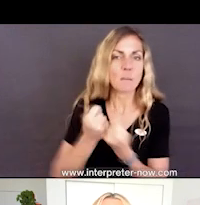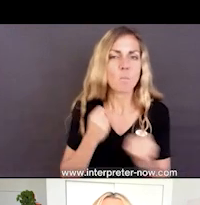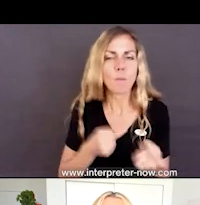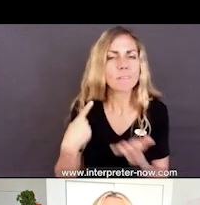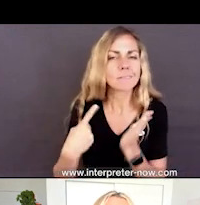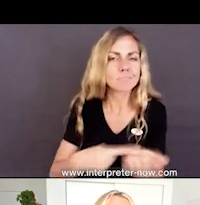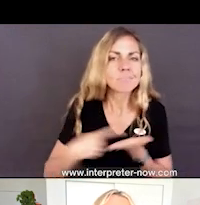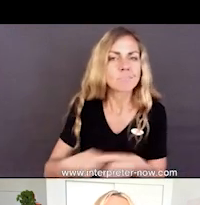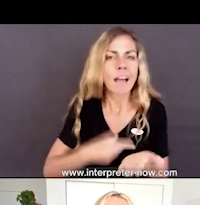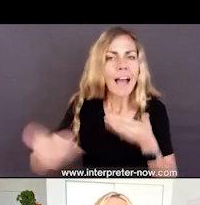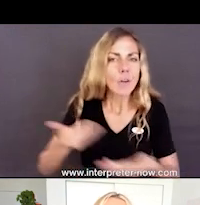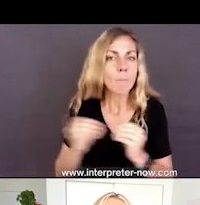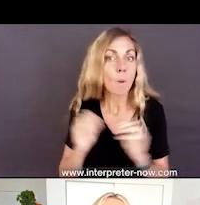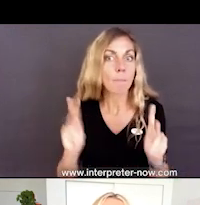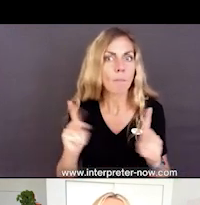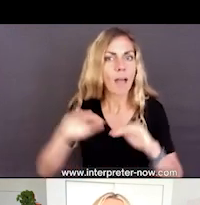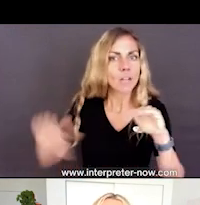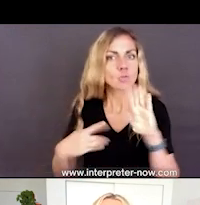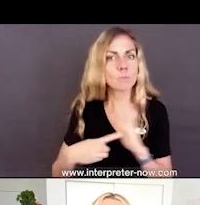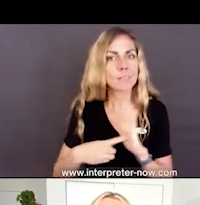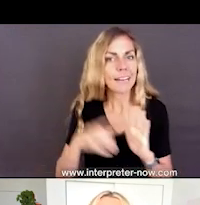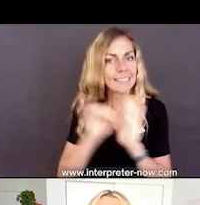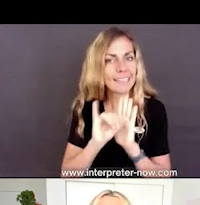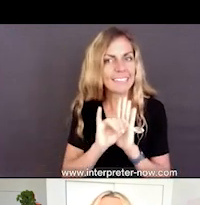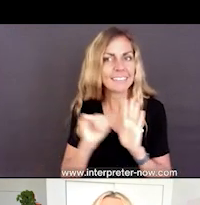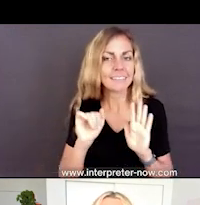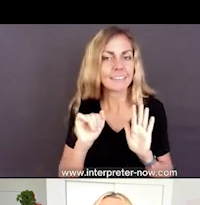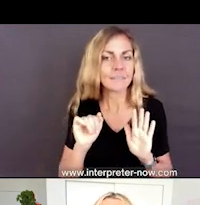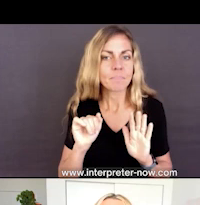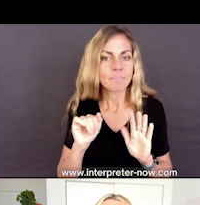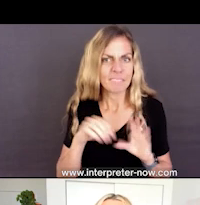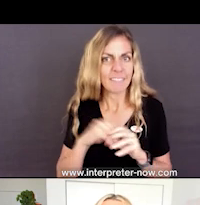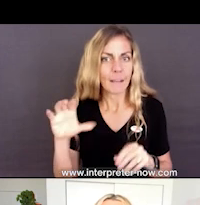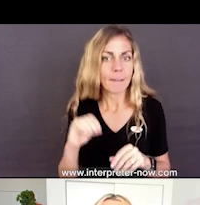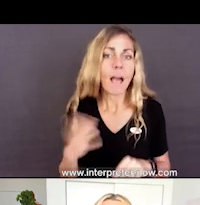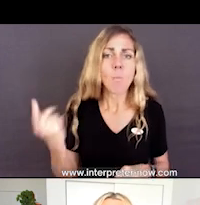When I was on a global executive team, we were discussing hiring more people with underrepresented identities at the company.